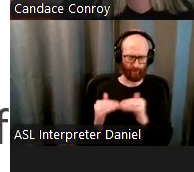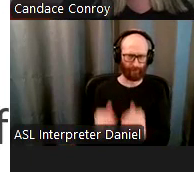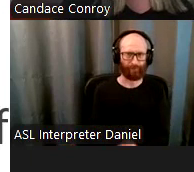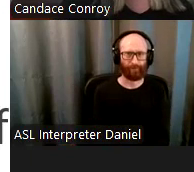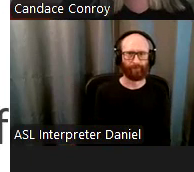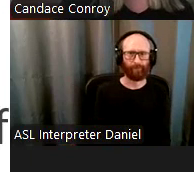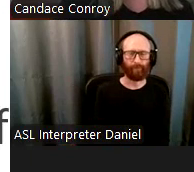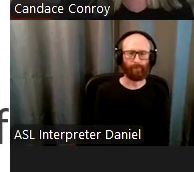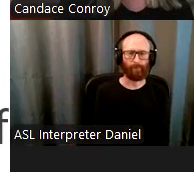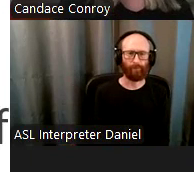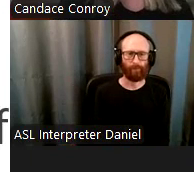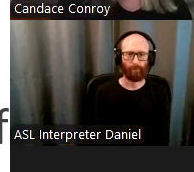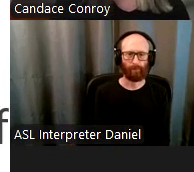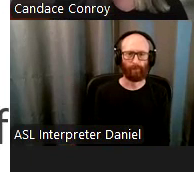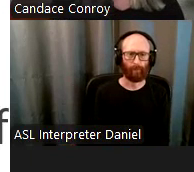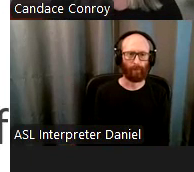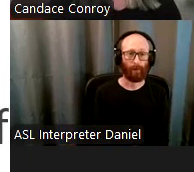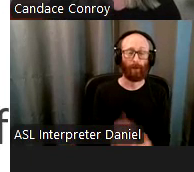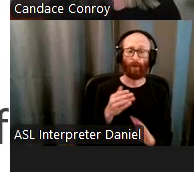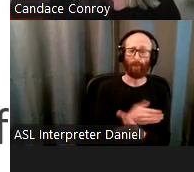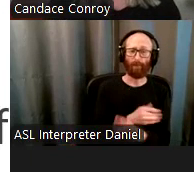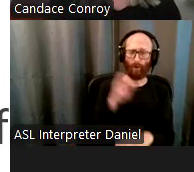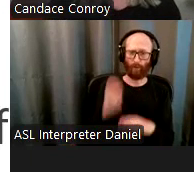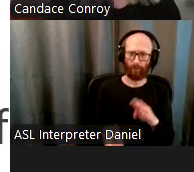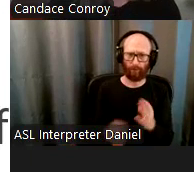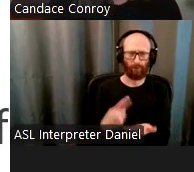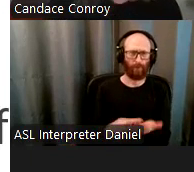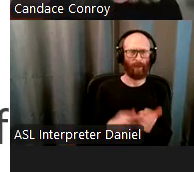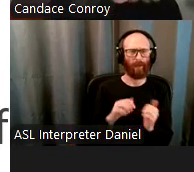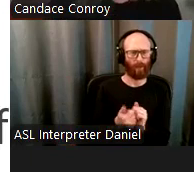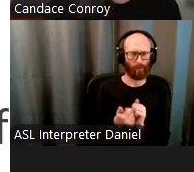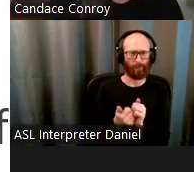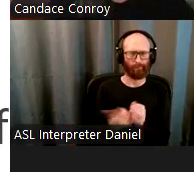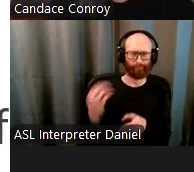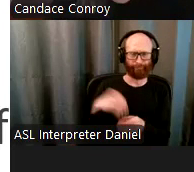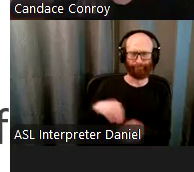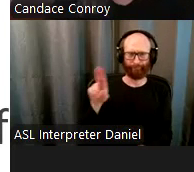into how we're incorporating Universal Design for Learning, I want to take a step back and